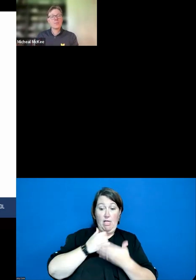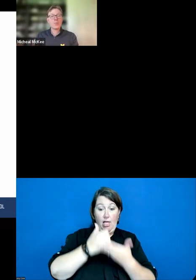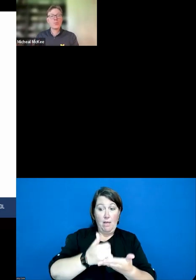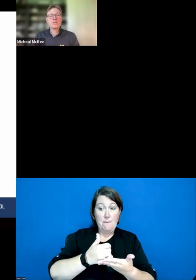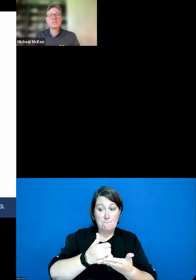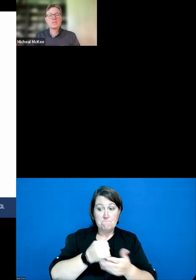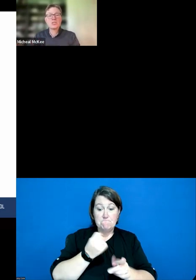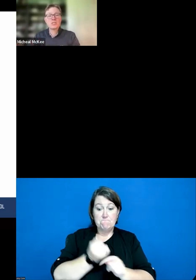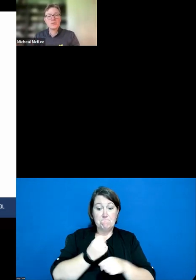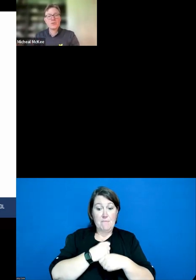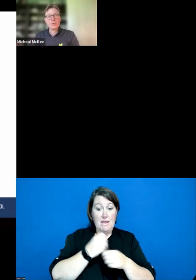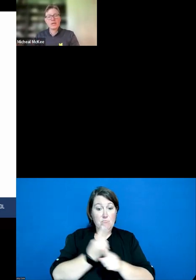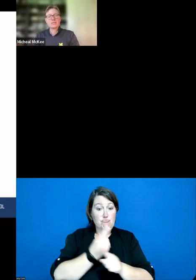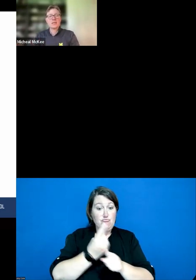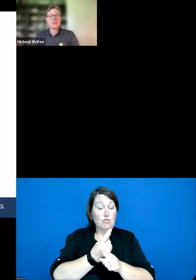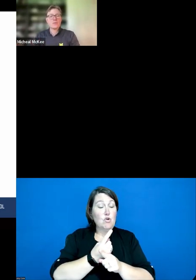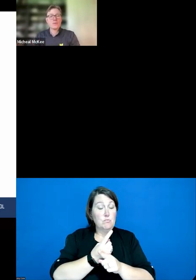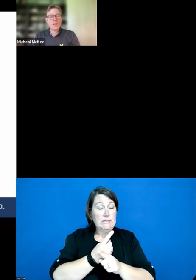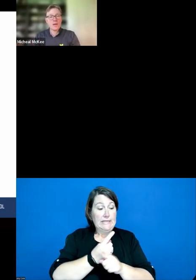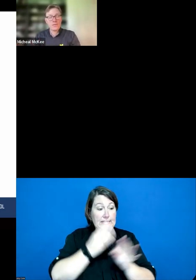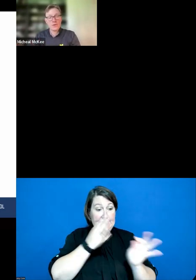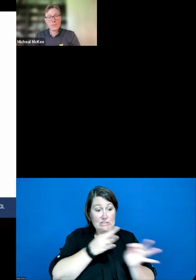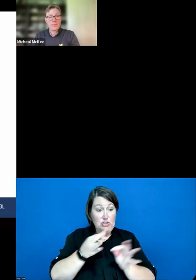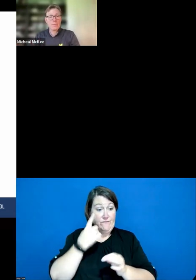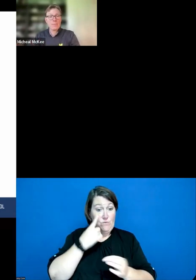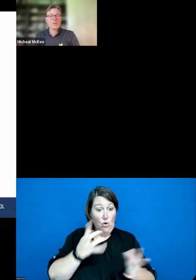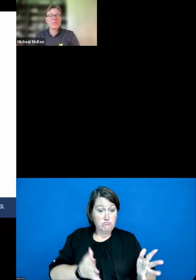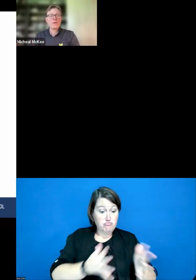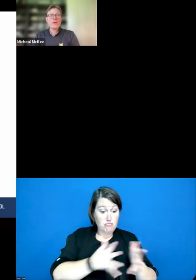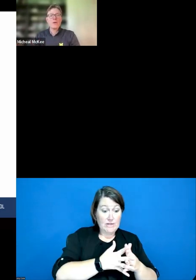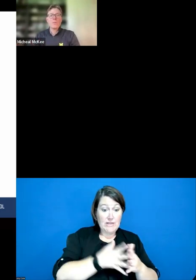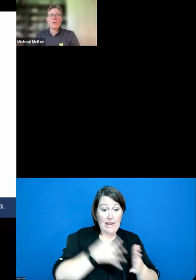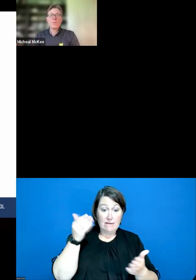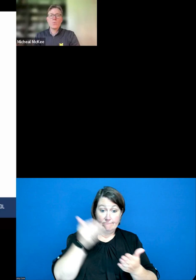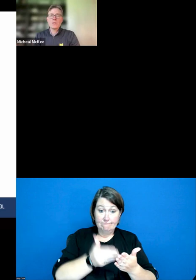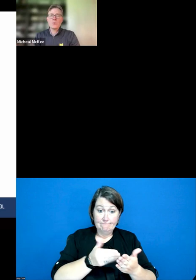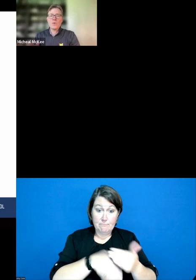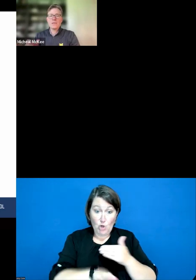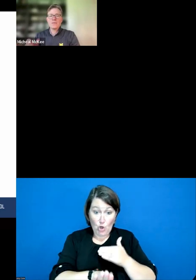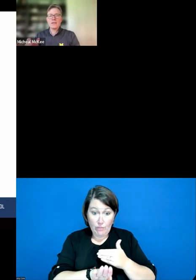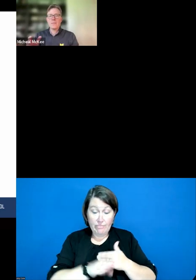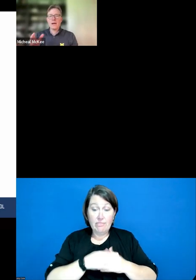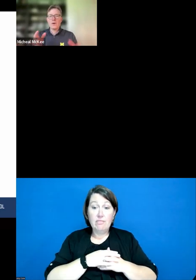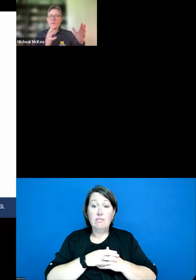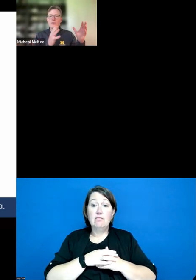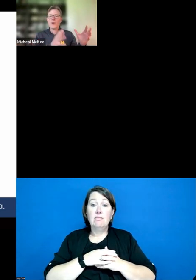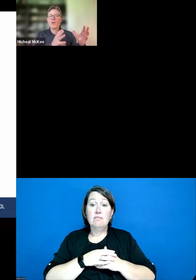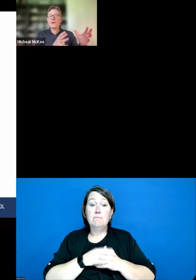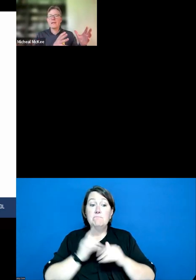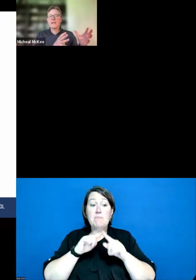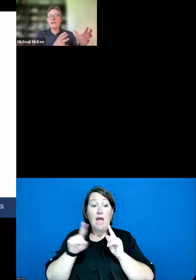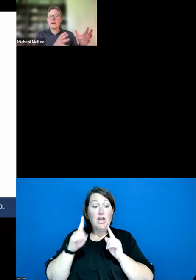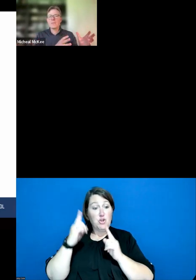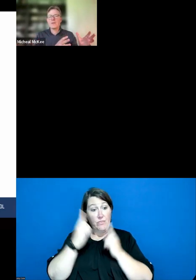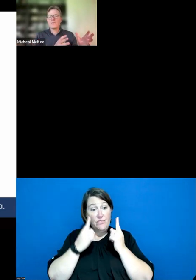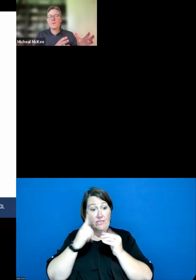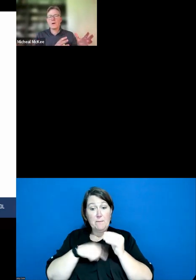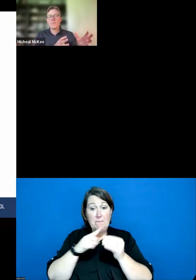appropriate decisions for their pregnancy and their upcoming birth. But when you already think about, they're already coming from